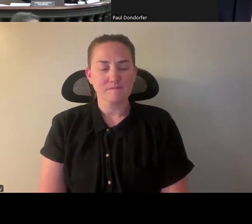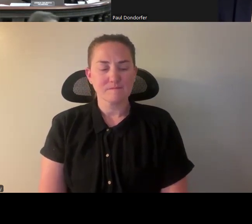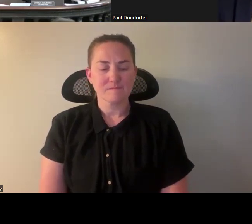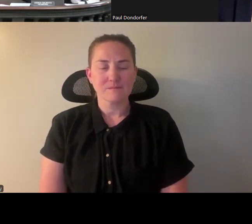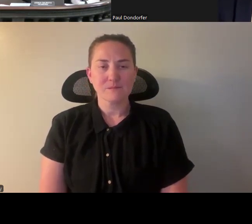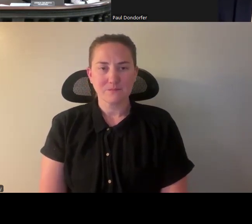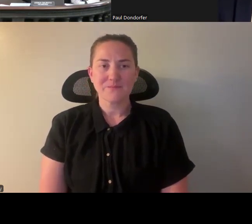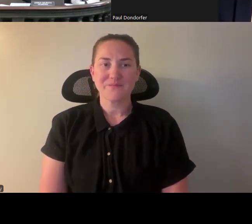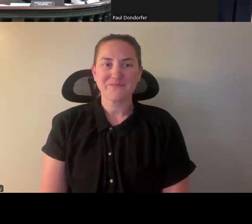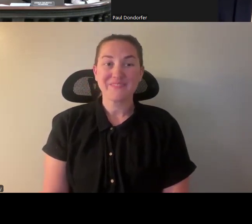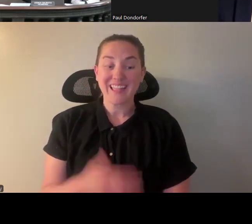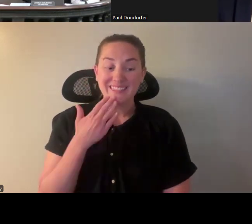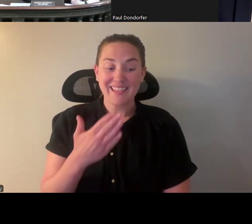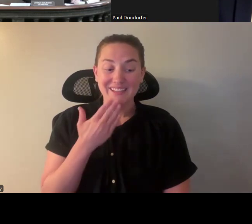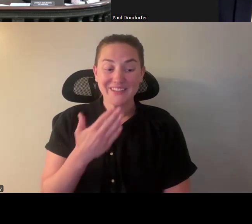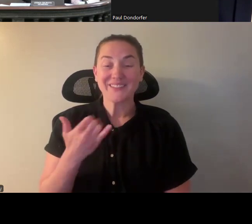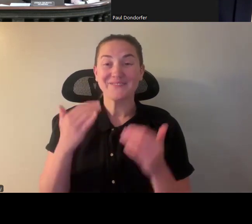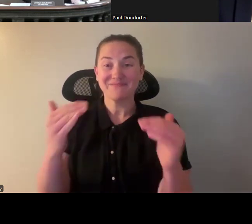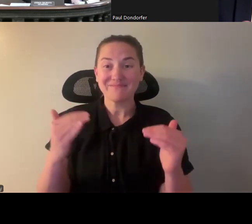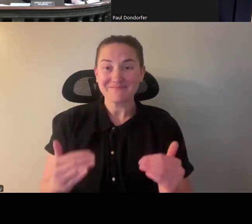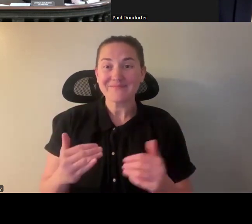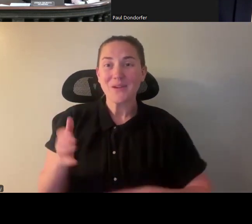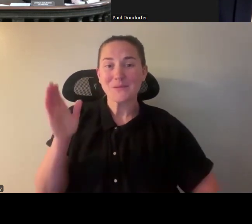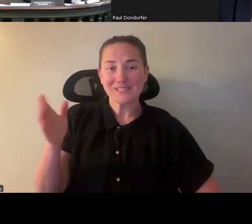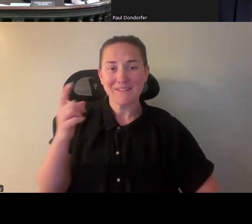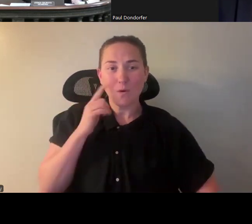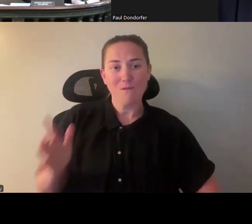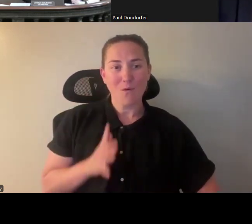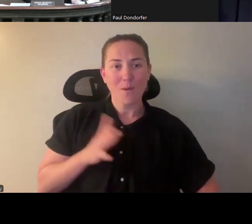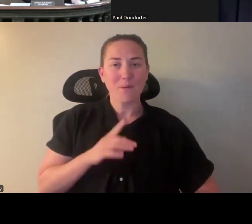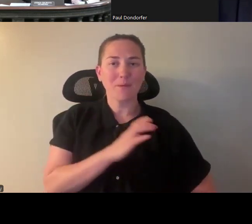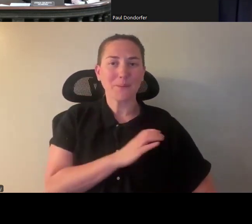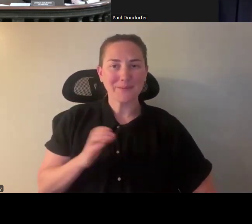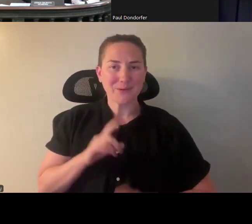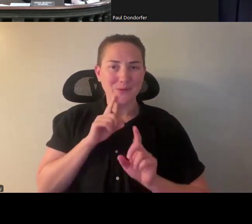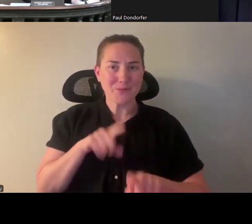Thank you We'll now move on to presentation of formal committee reports There are no formal